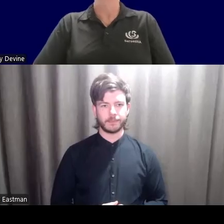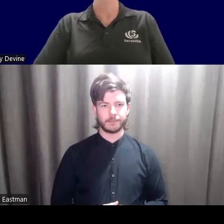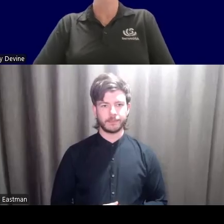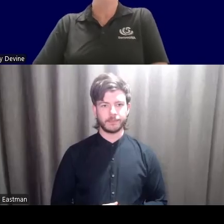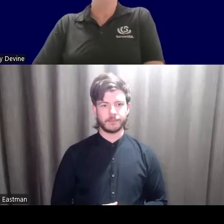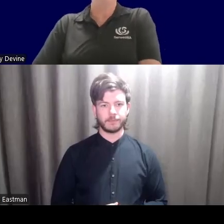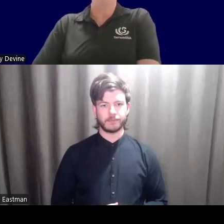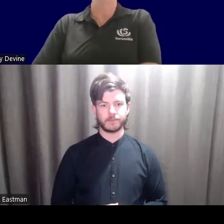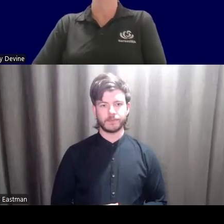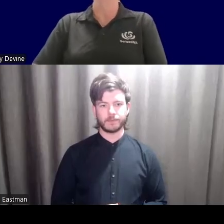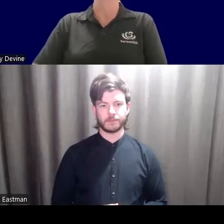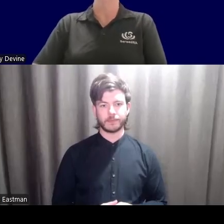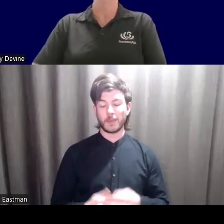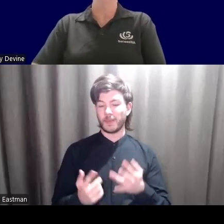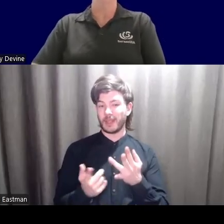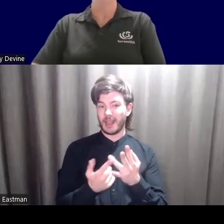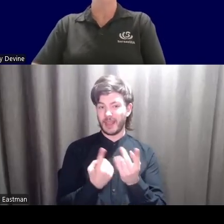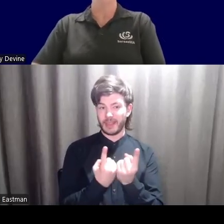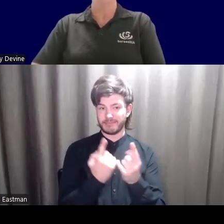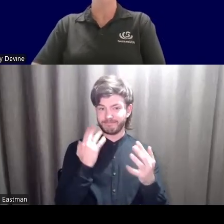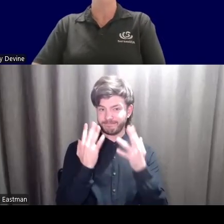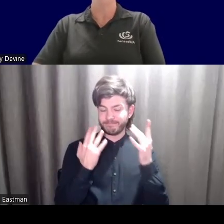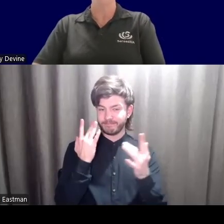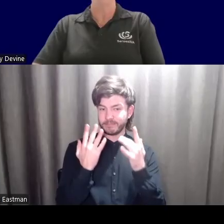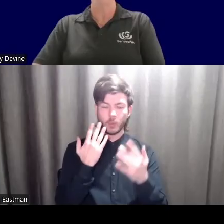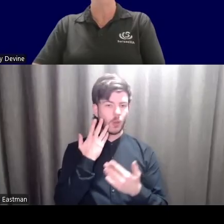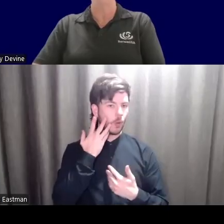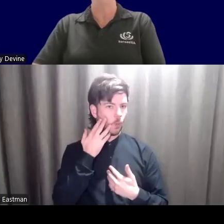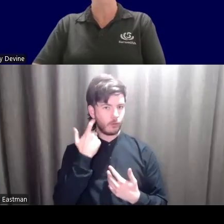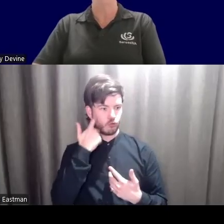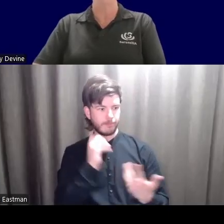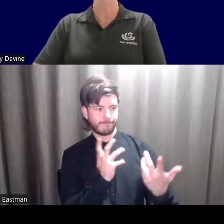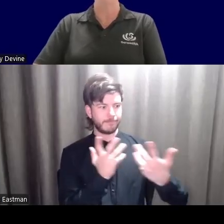Other considerations for meeting unmet needs. We look at environmental set-up for setting